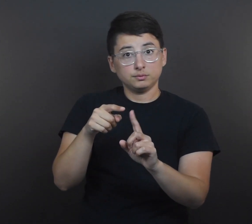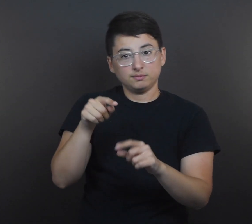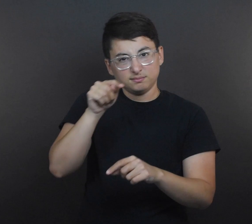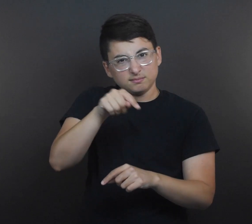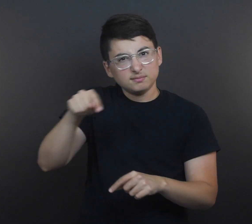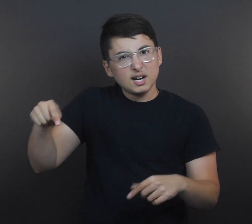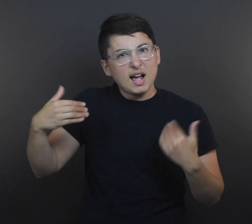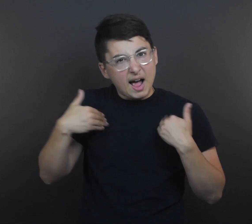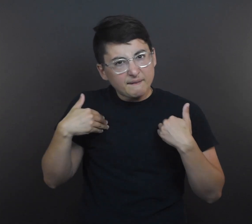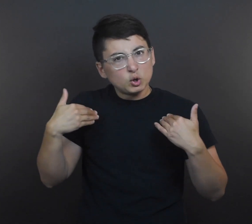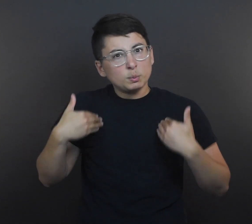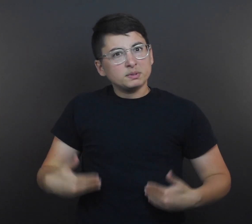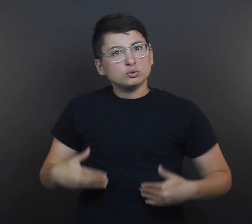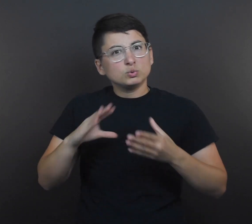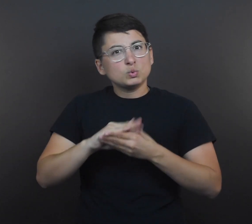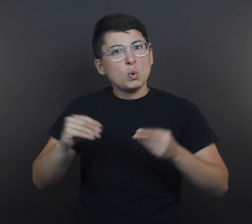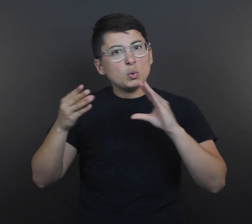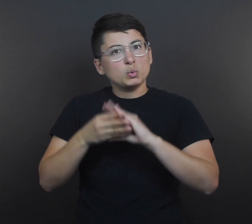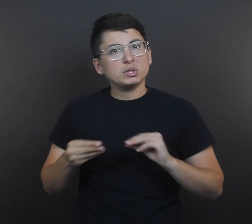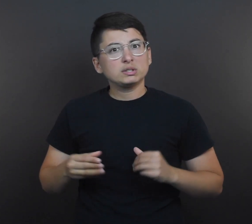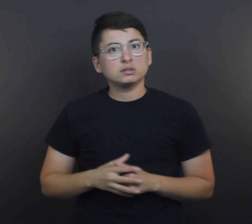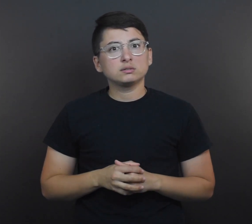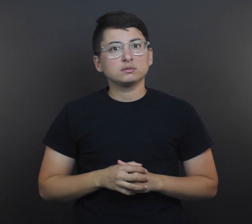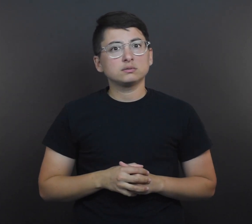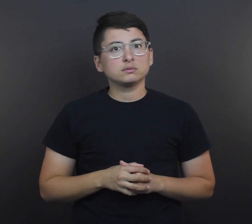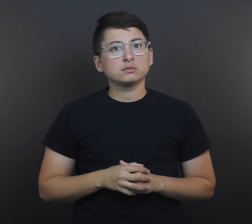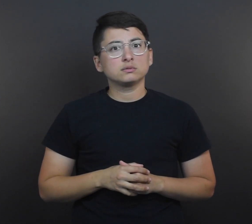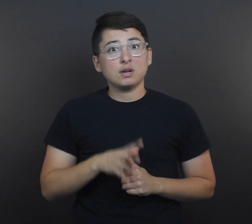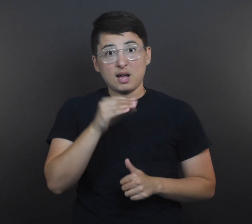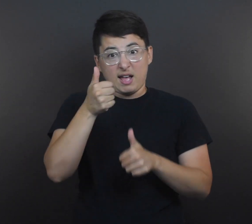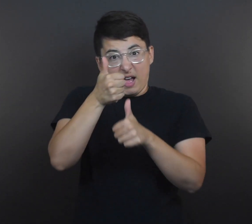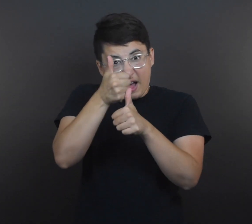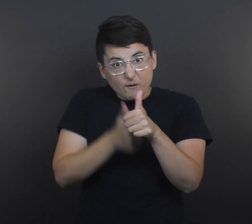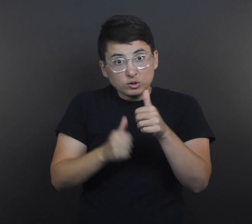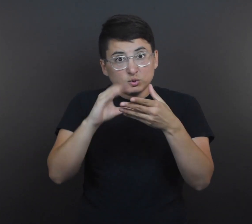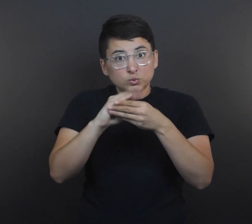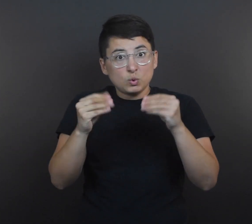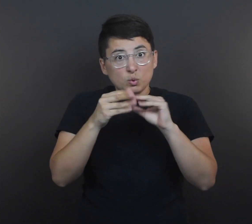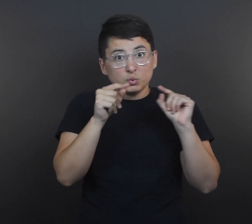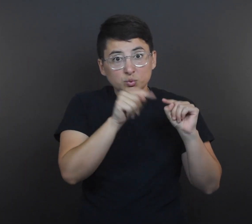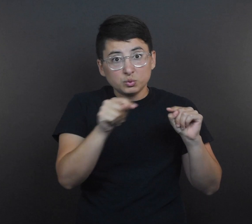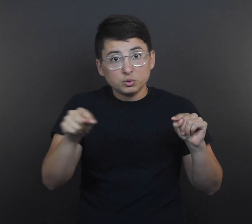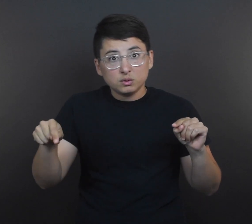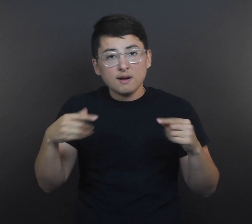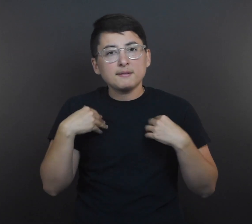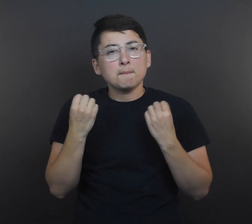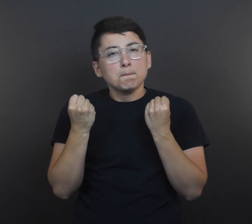there is a human story. And for every story, there are many unsung heroes that we never hear about.